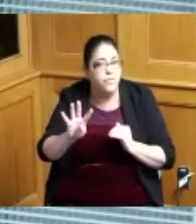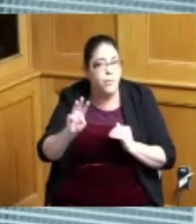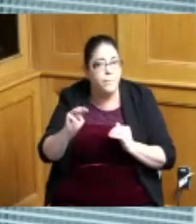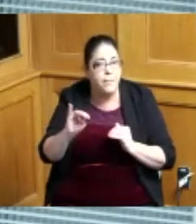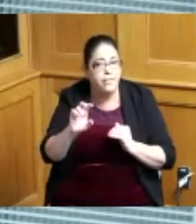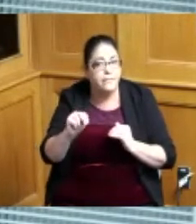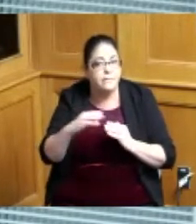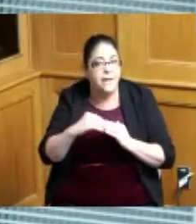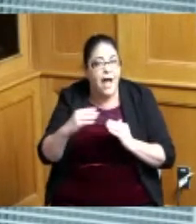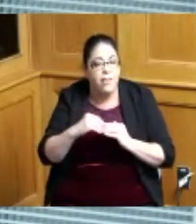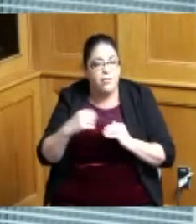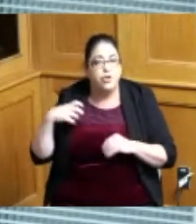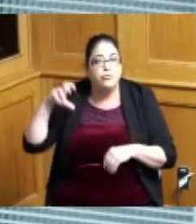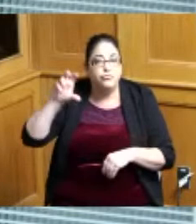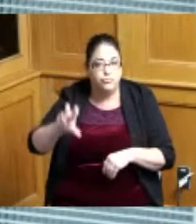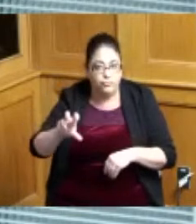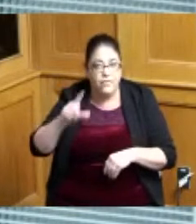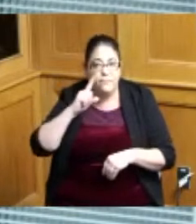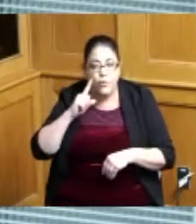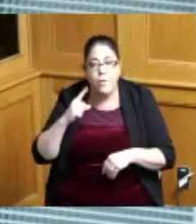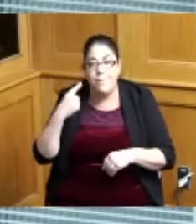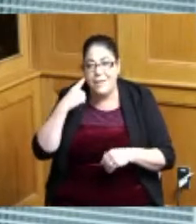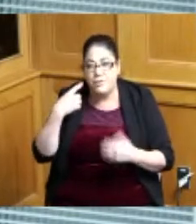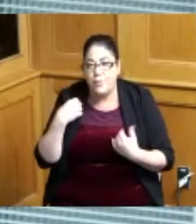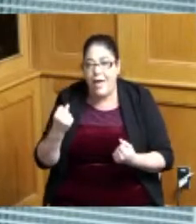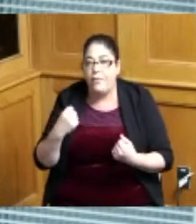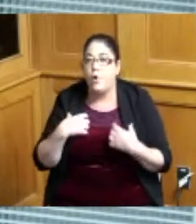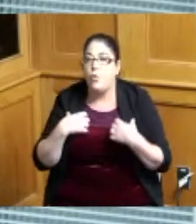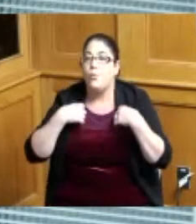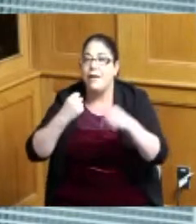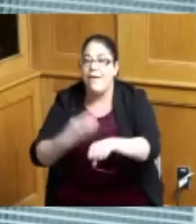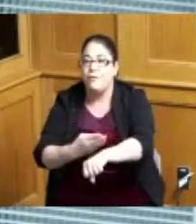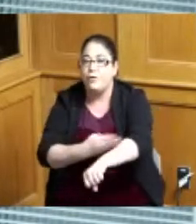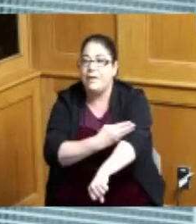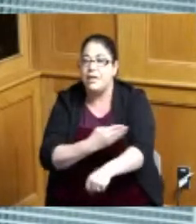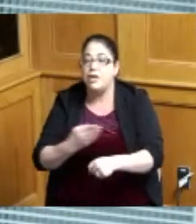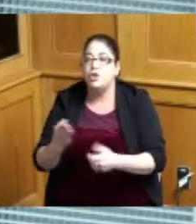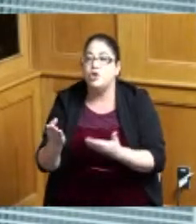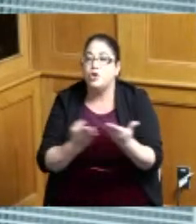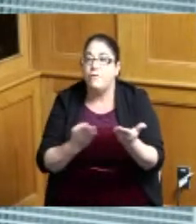the mental health and recovery services board but they are for the substance abuse treatment side